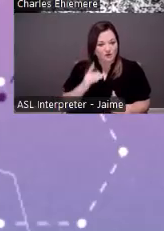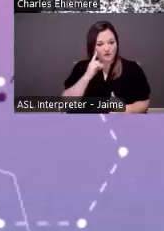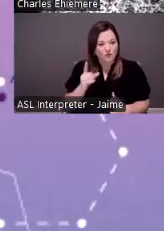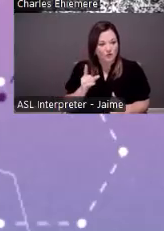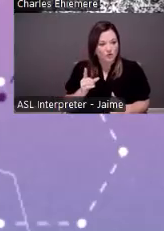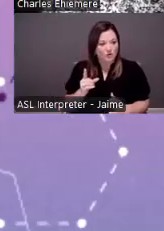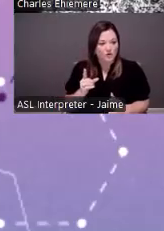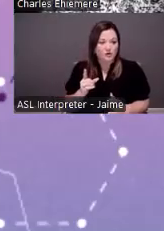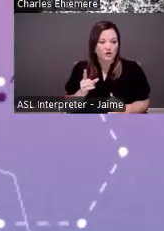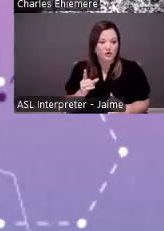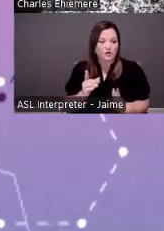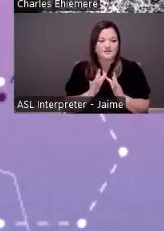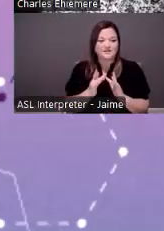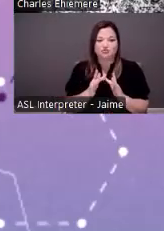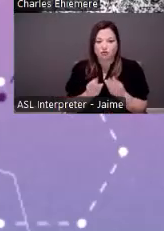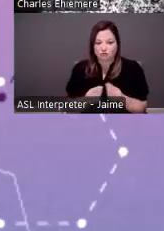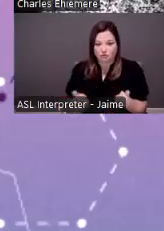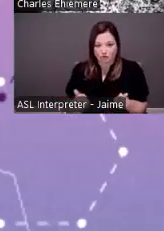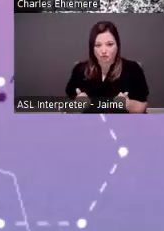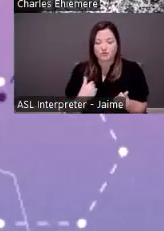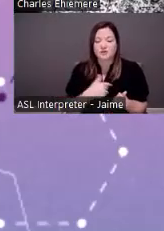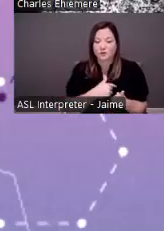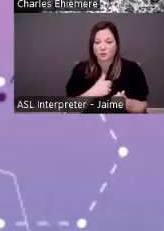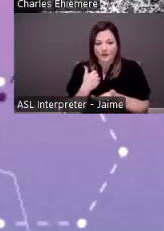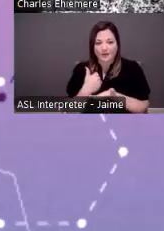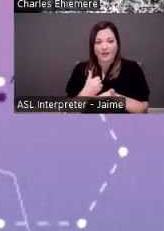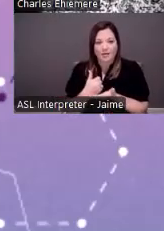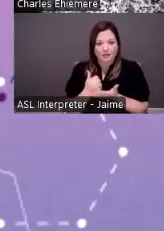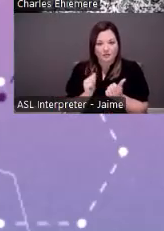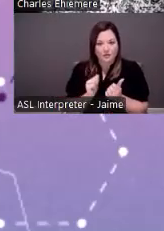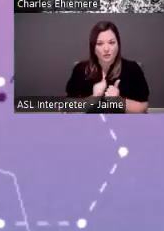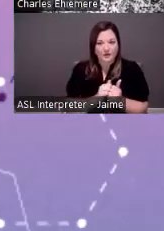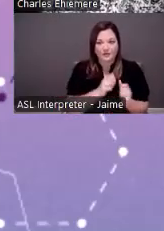It's a digital app that helps women of reproductive age